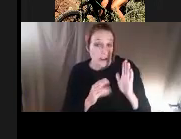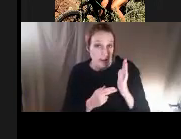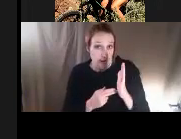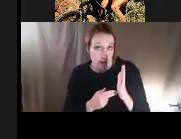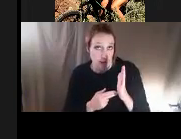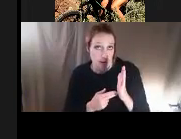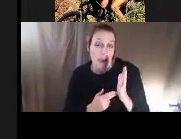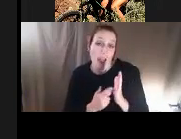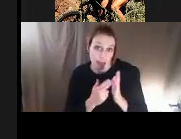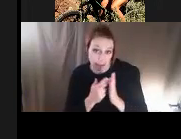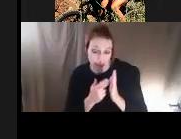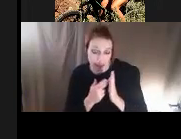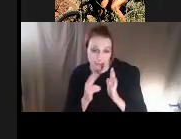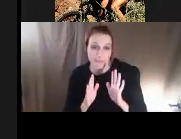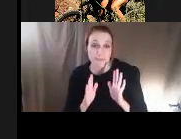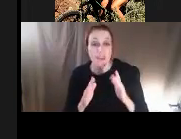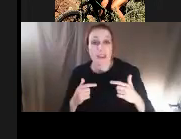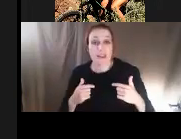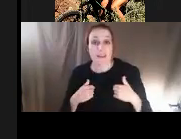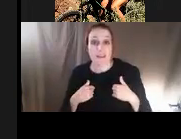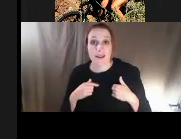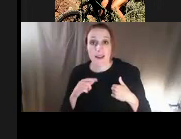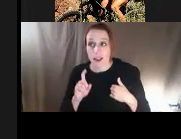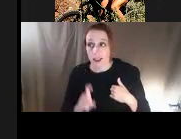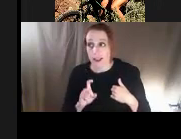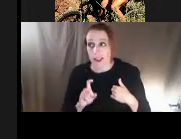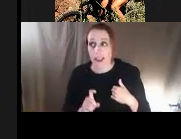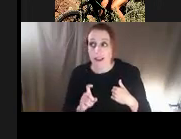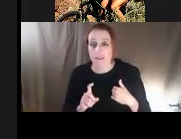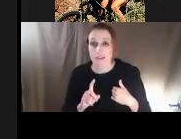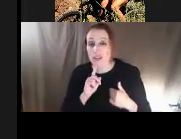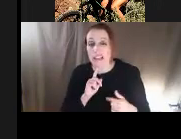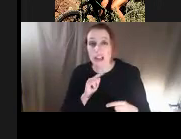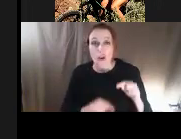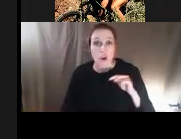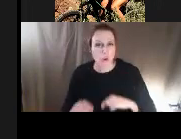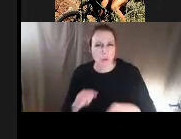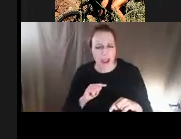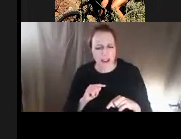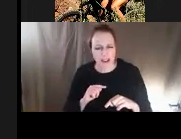I had to reevaluate everything that I believed in and how I saw myself.